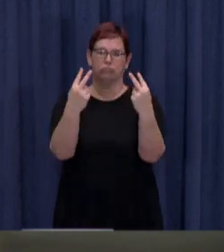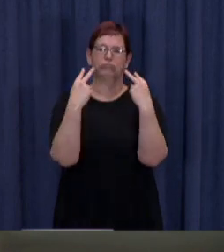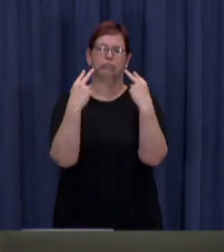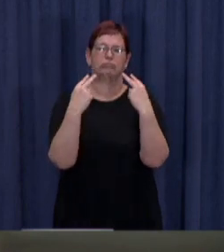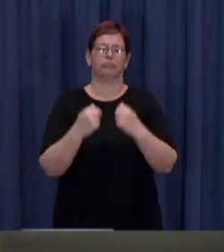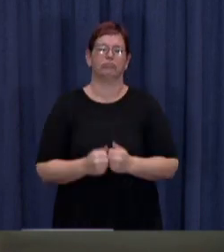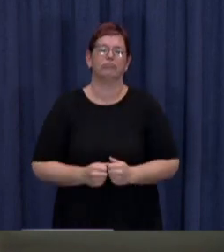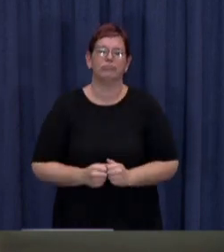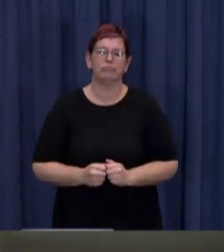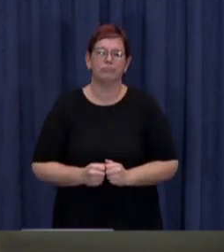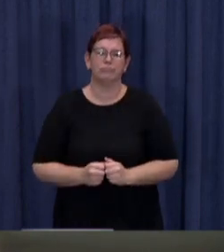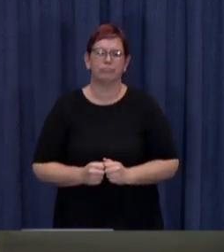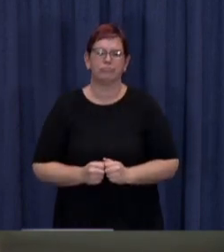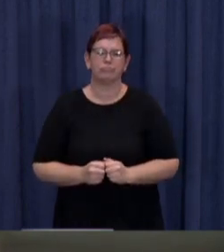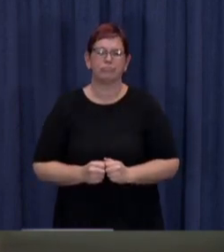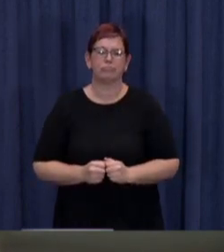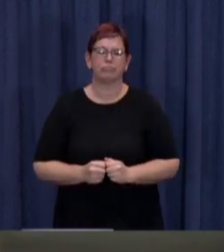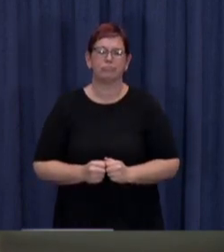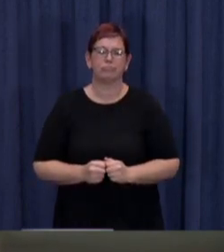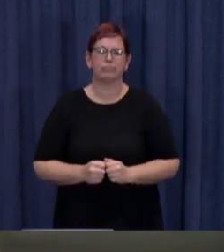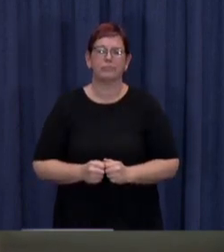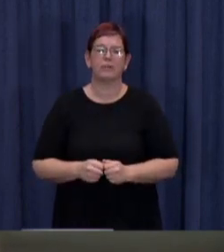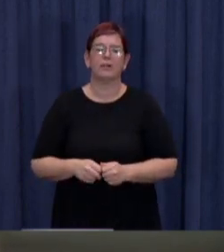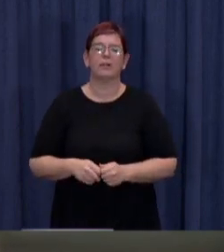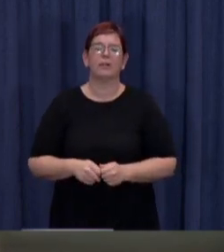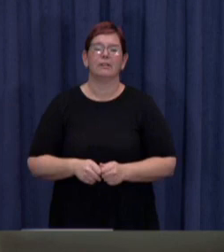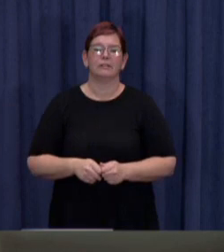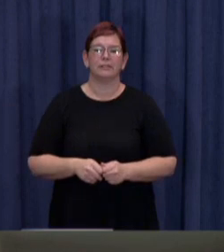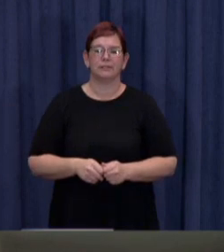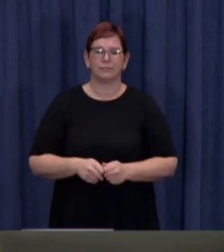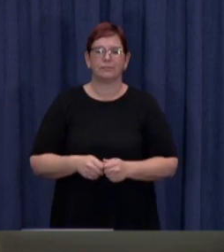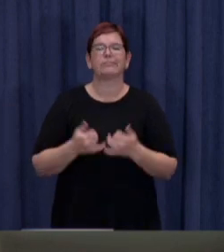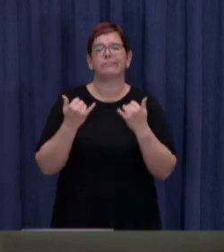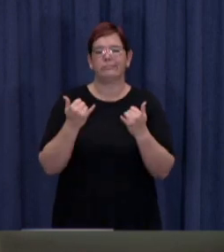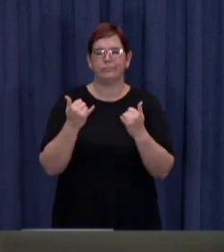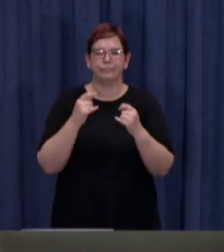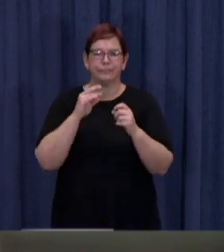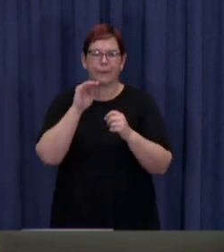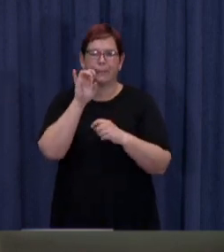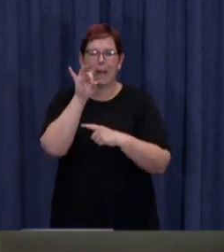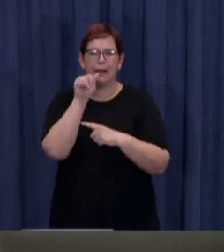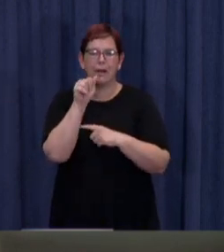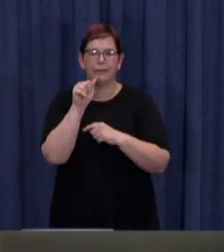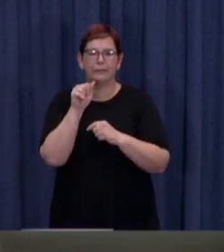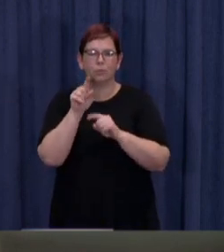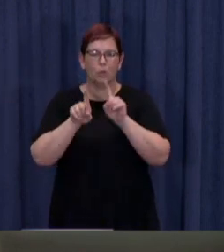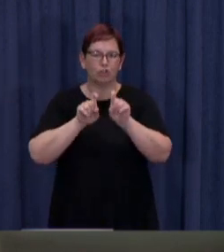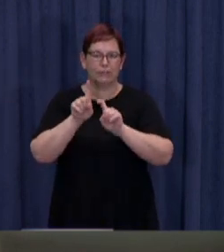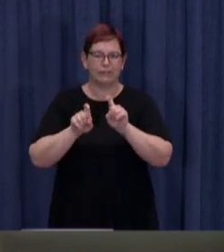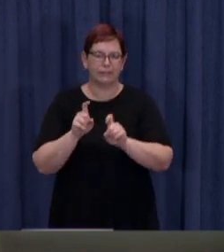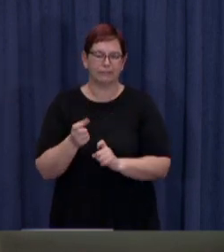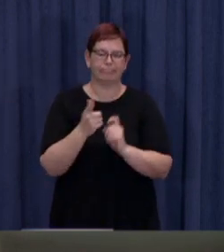Hi mayor Jamie from CP24